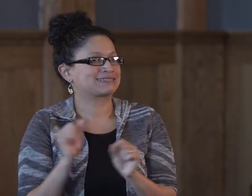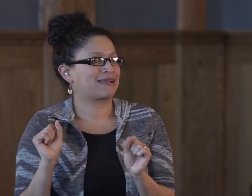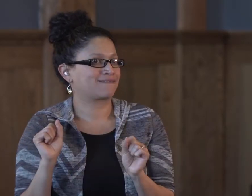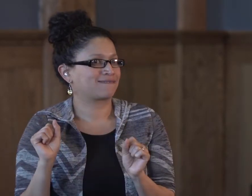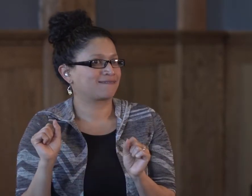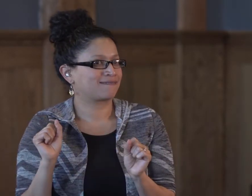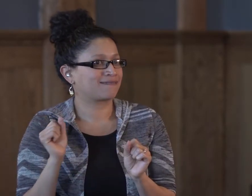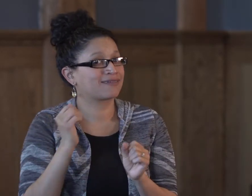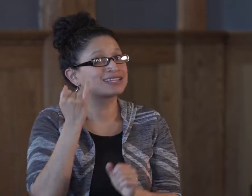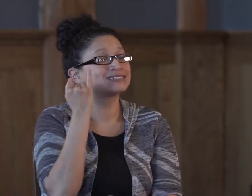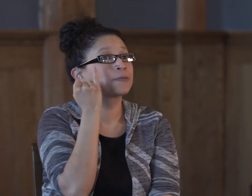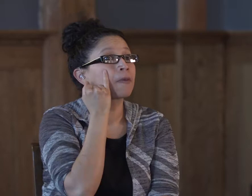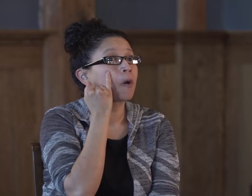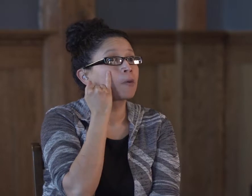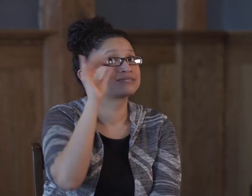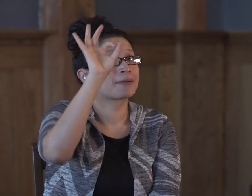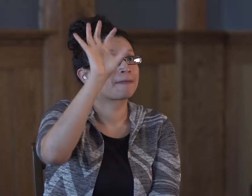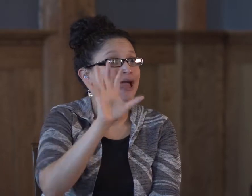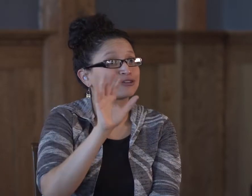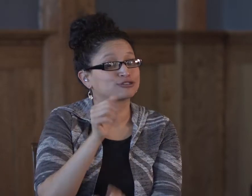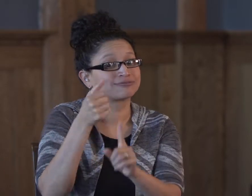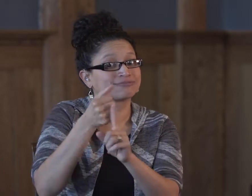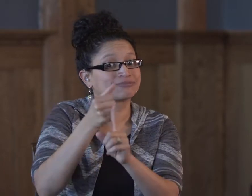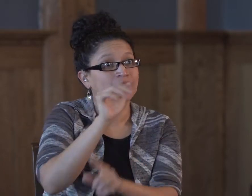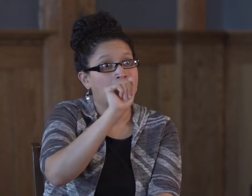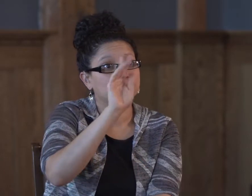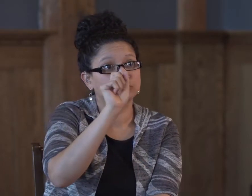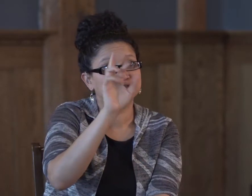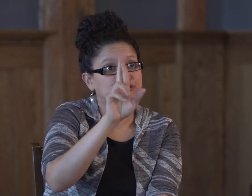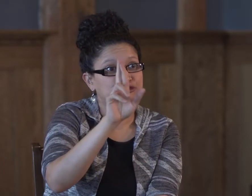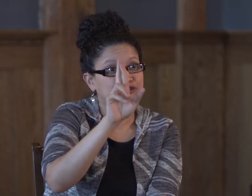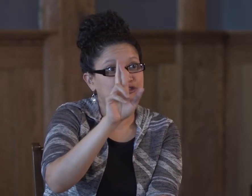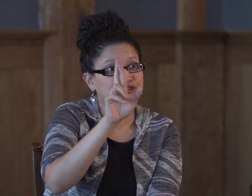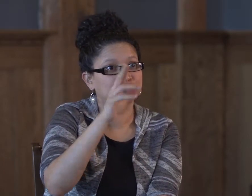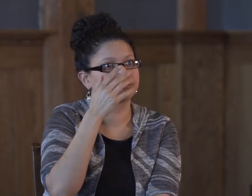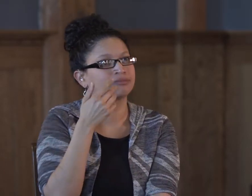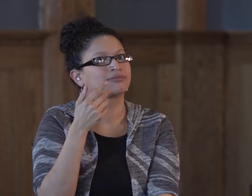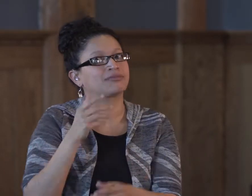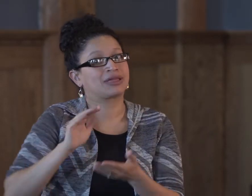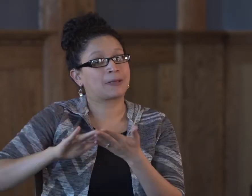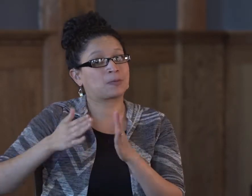to make sure that their faith communities are safe. And so if a pastor is an abuser